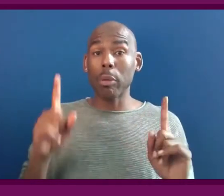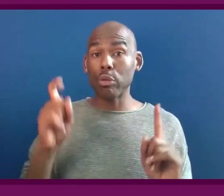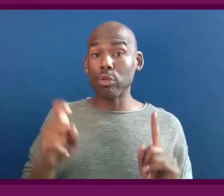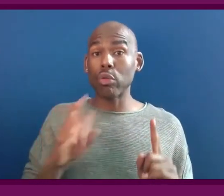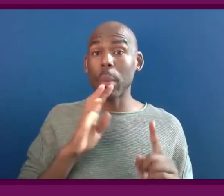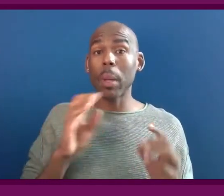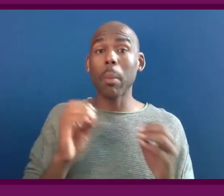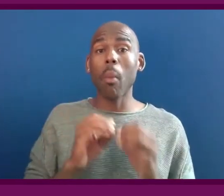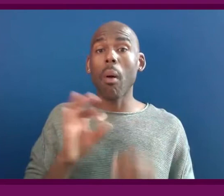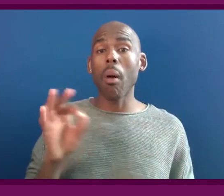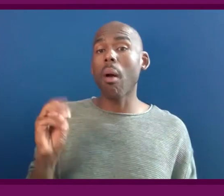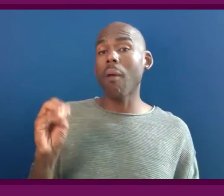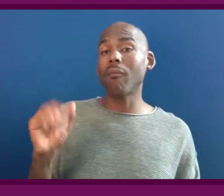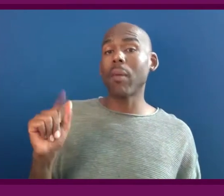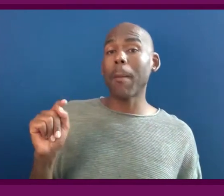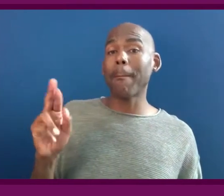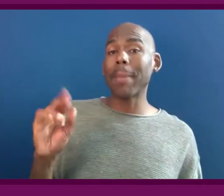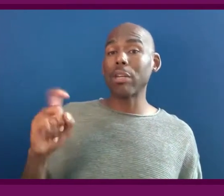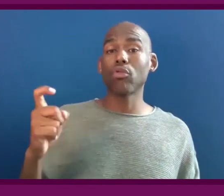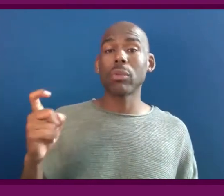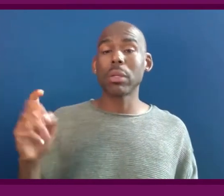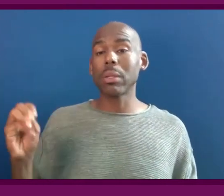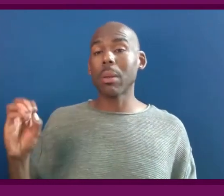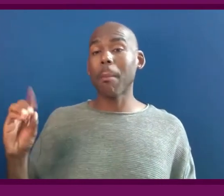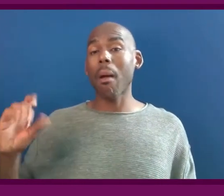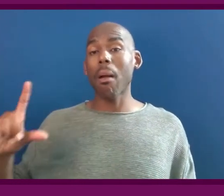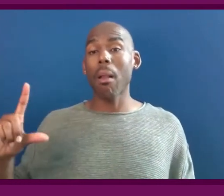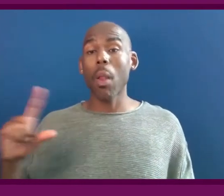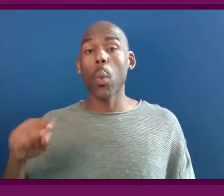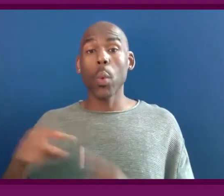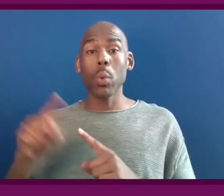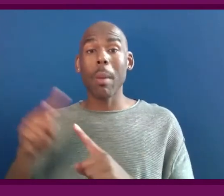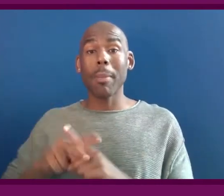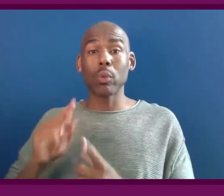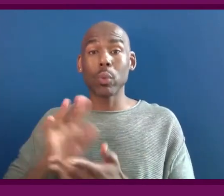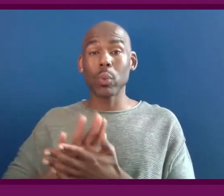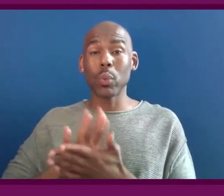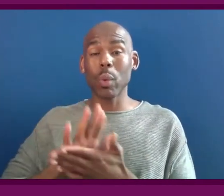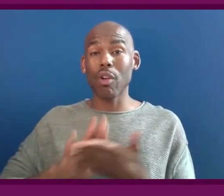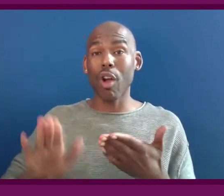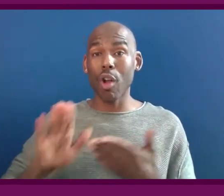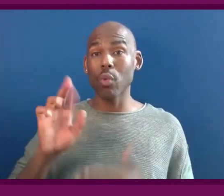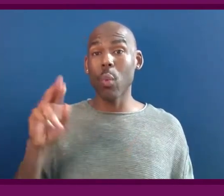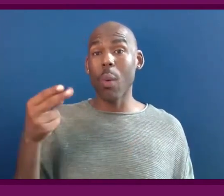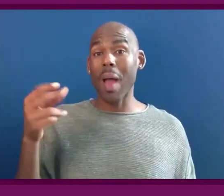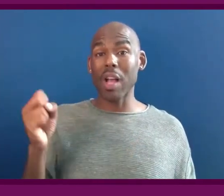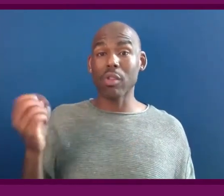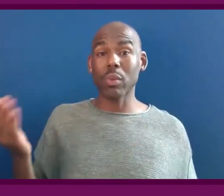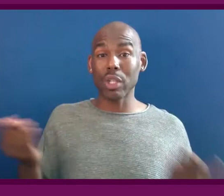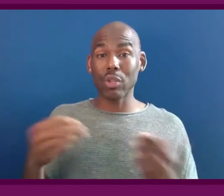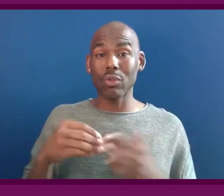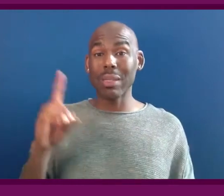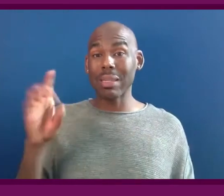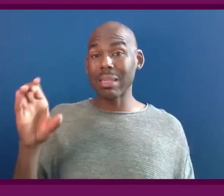but it should be more of a matrix model. I think when you apply to a school, college, or even a high school here in D.C., you have